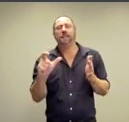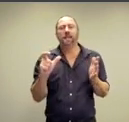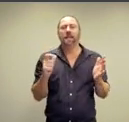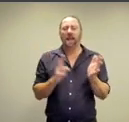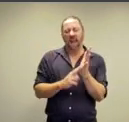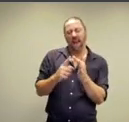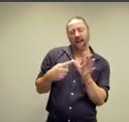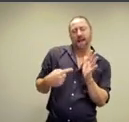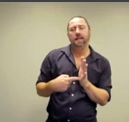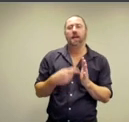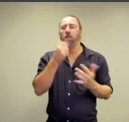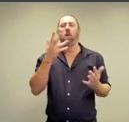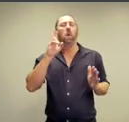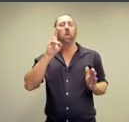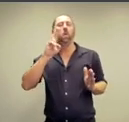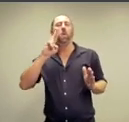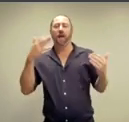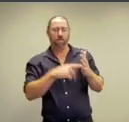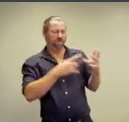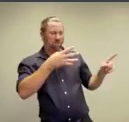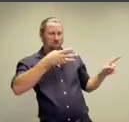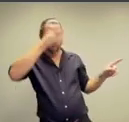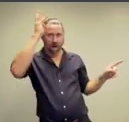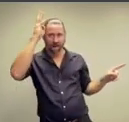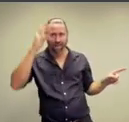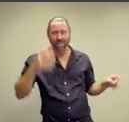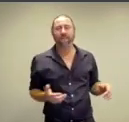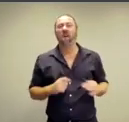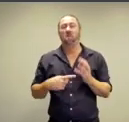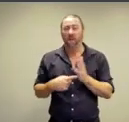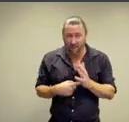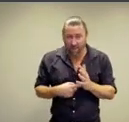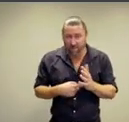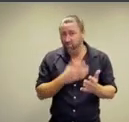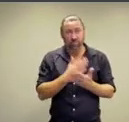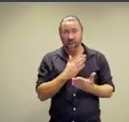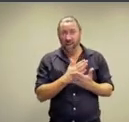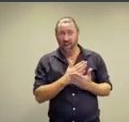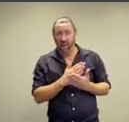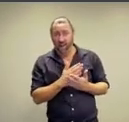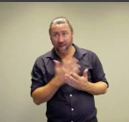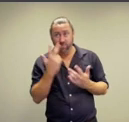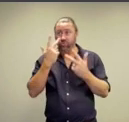neater and certainly cleaner version of what punk's wore. But in other ways, it's essentially